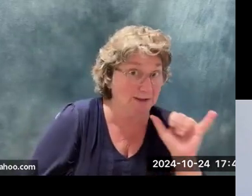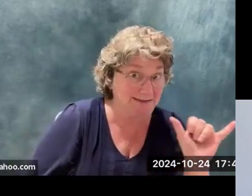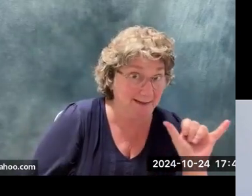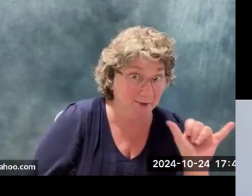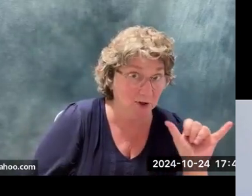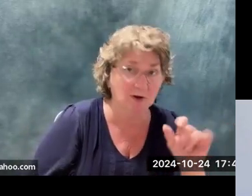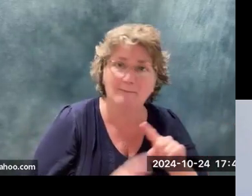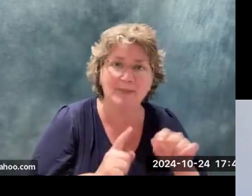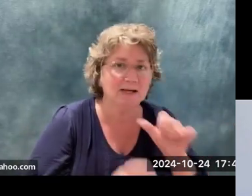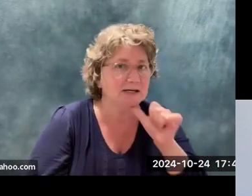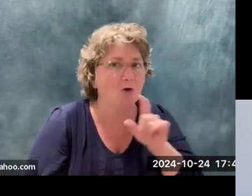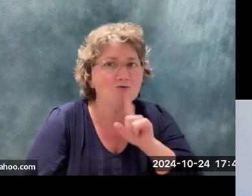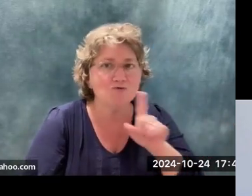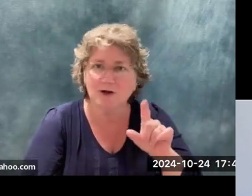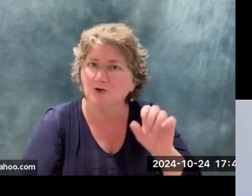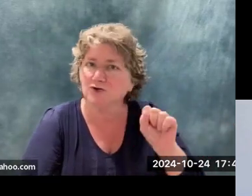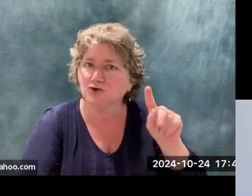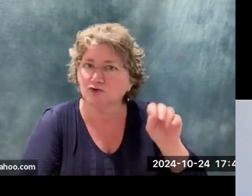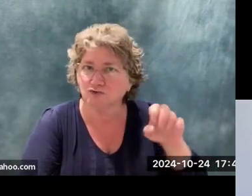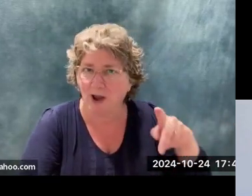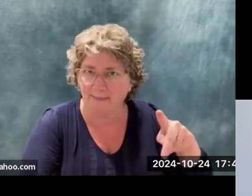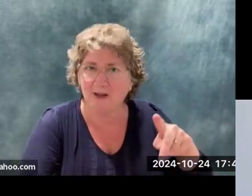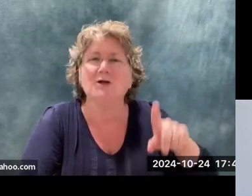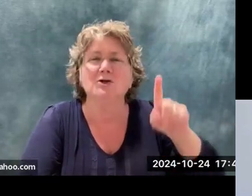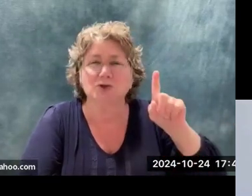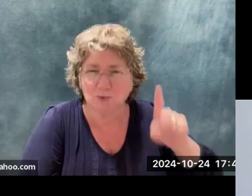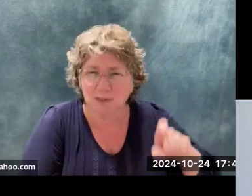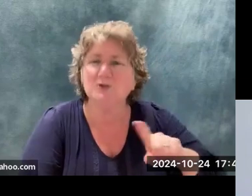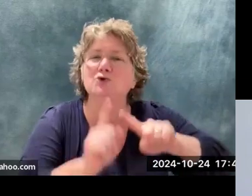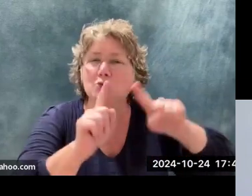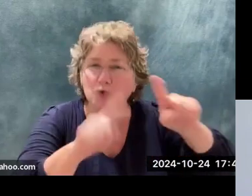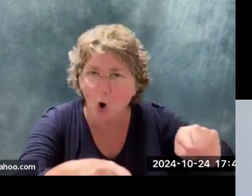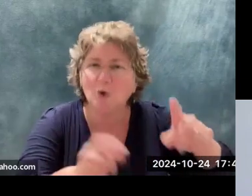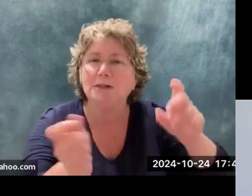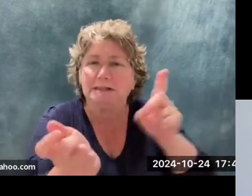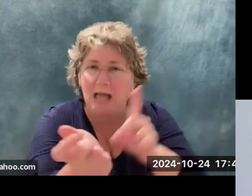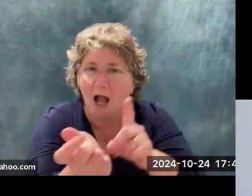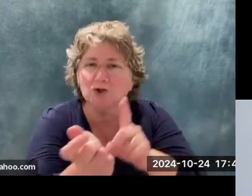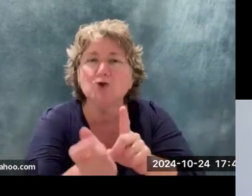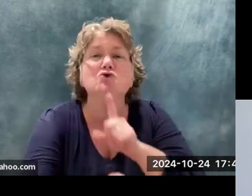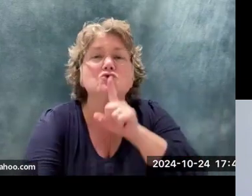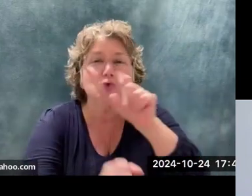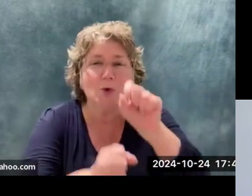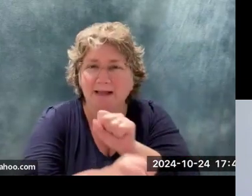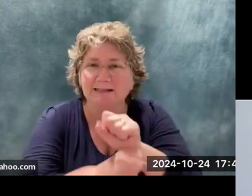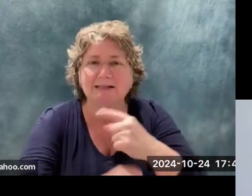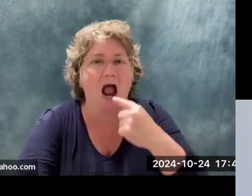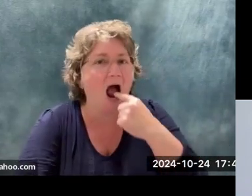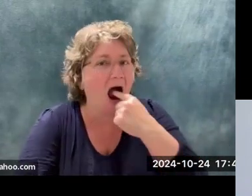provider and actually get a culture, and we even have rapid strep tests that can give you an answer